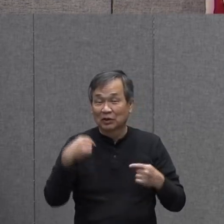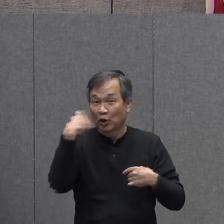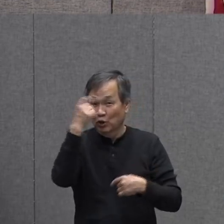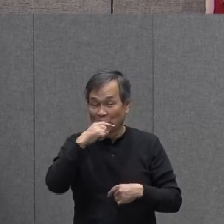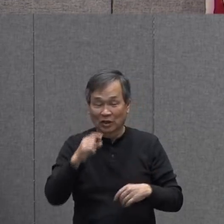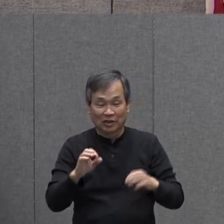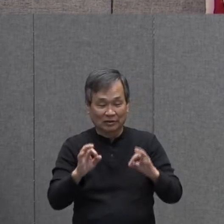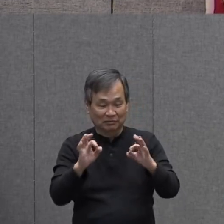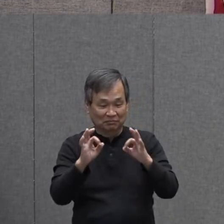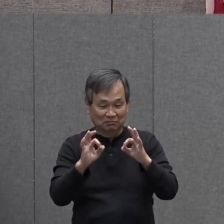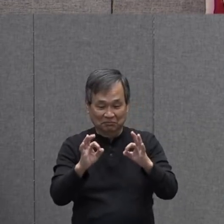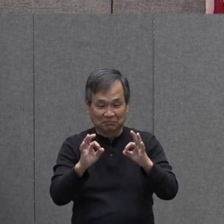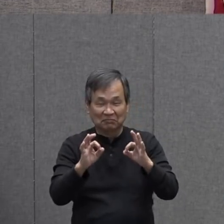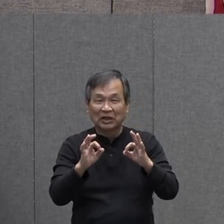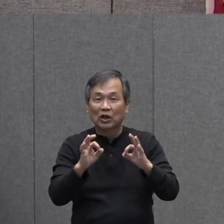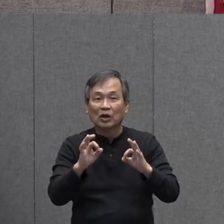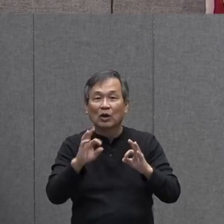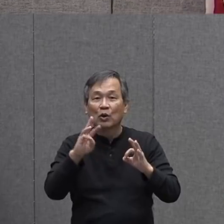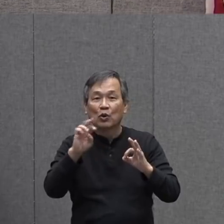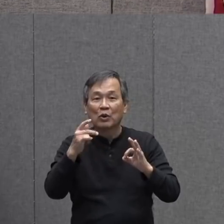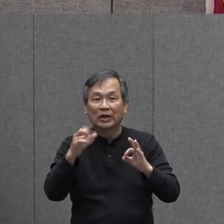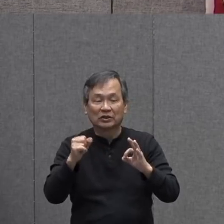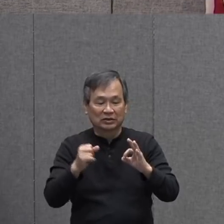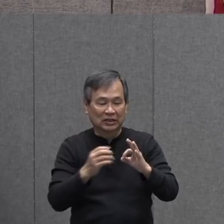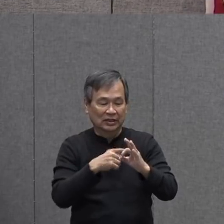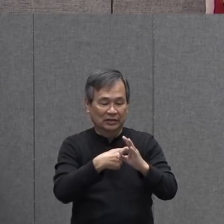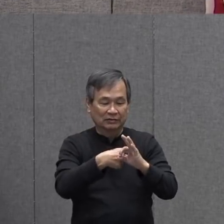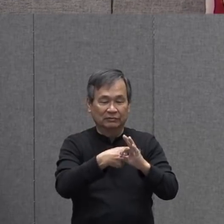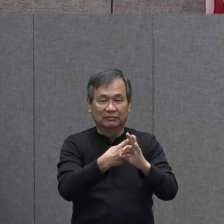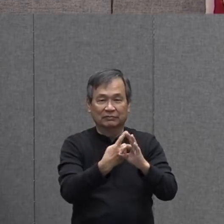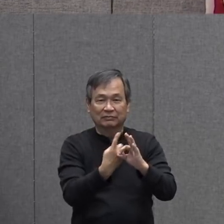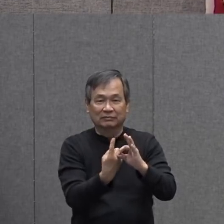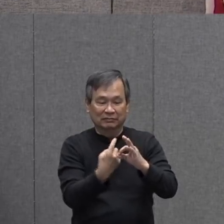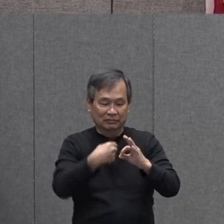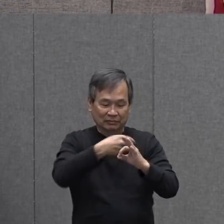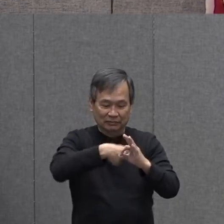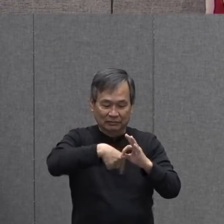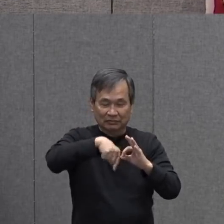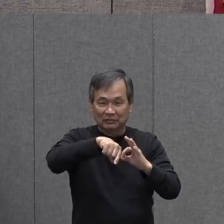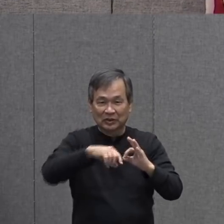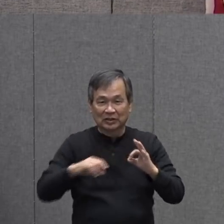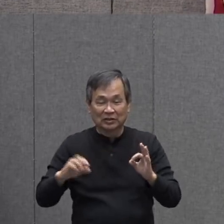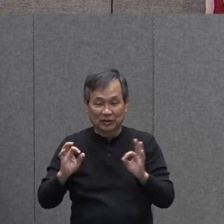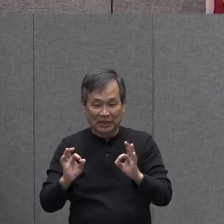because they have these teeth, these pieces that stick out. And as I move it forward along,